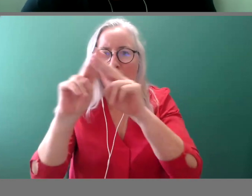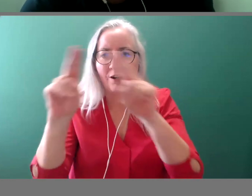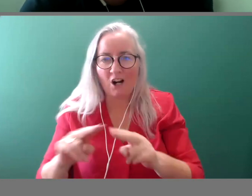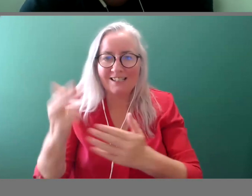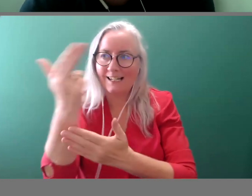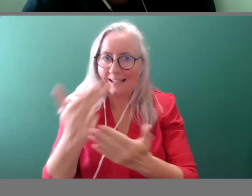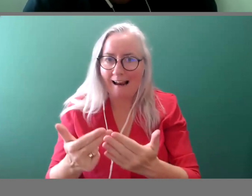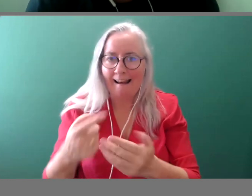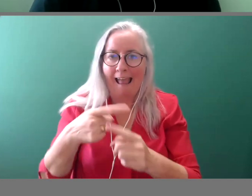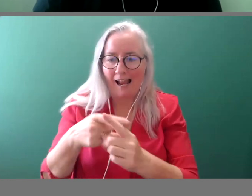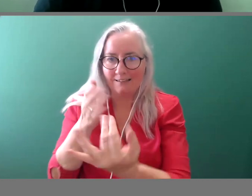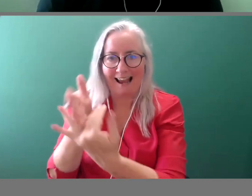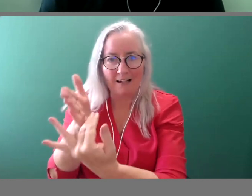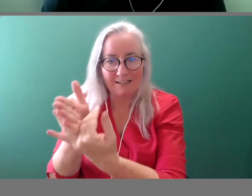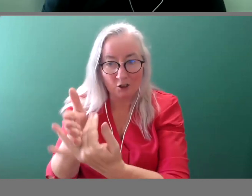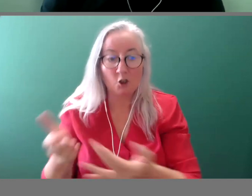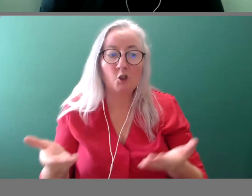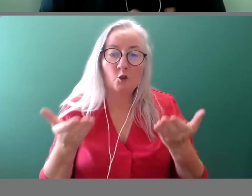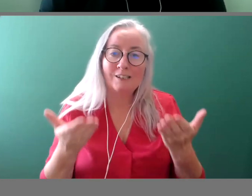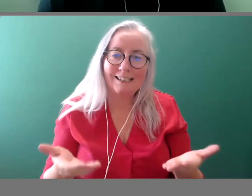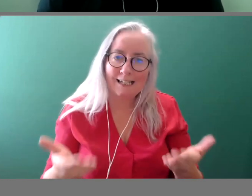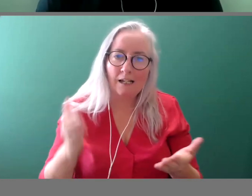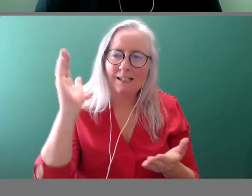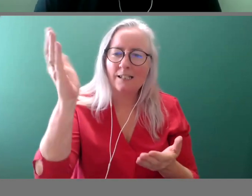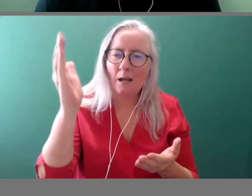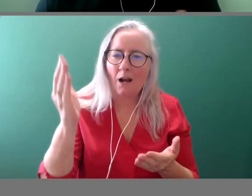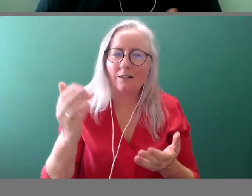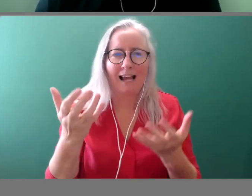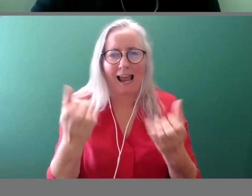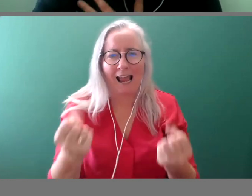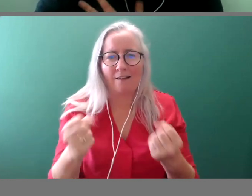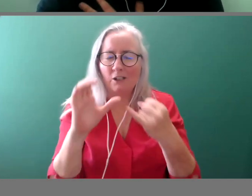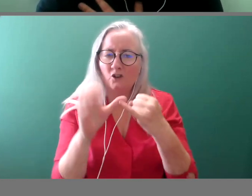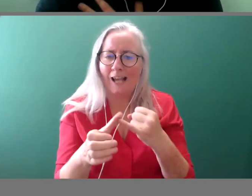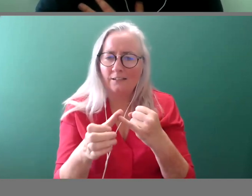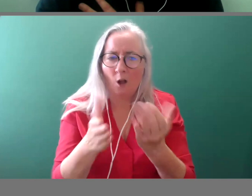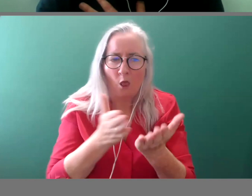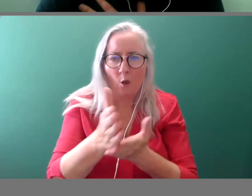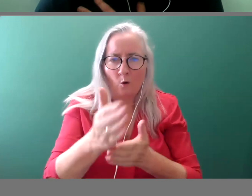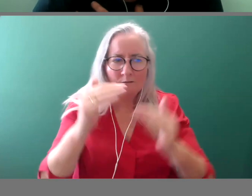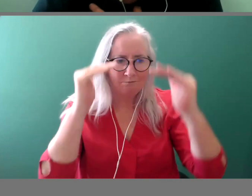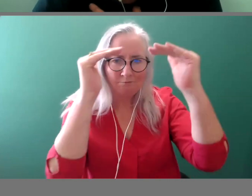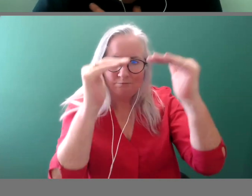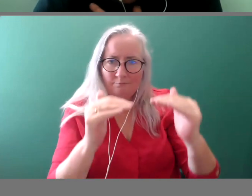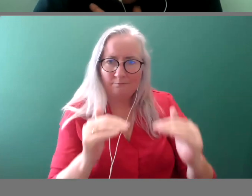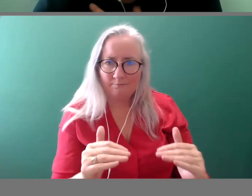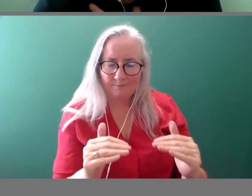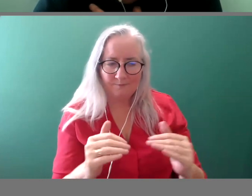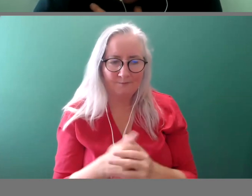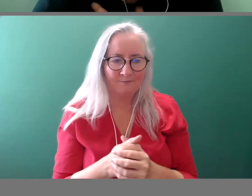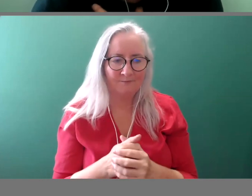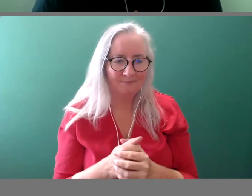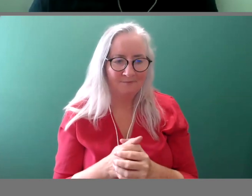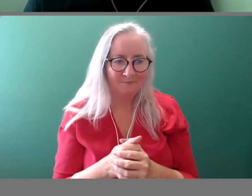beyond that and the seminar is going to be an opportunity to go through that. So I got a very